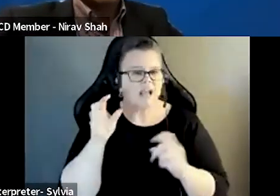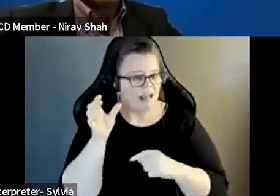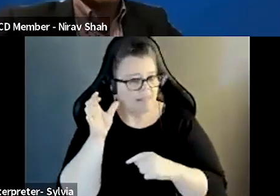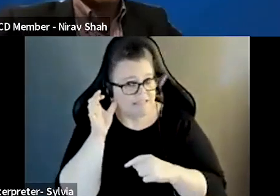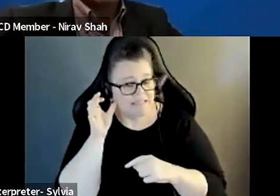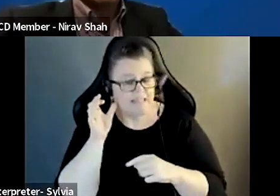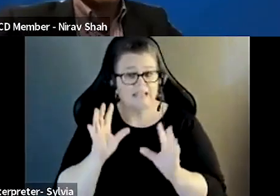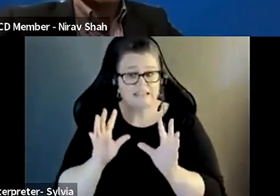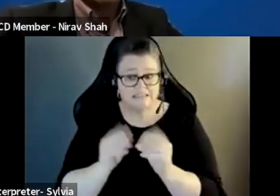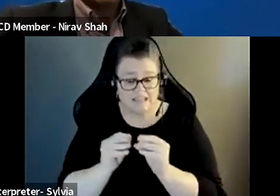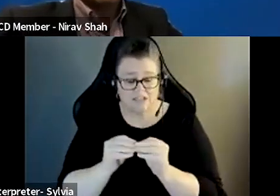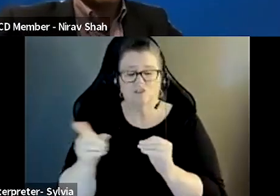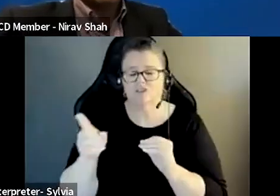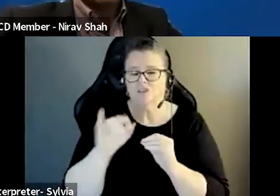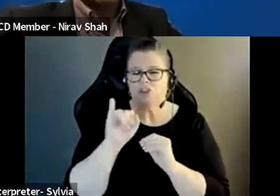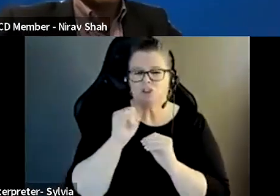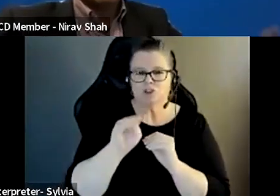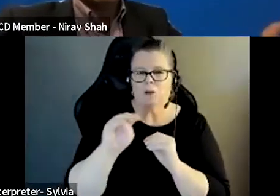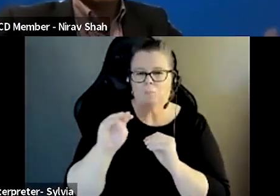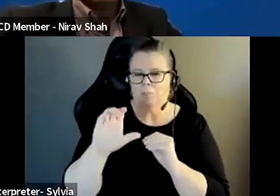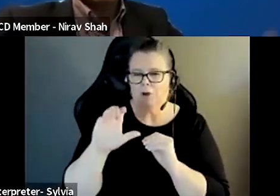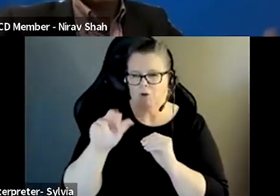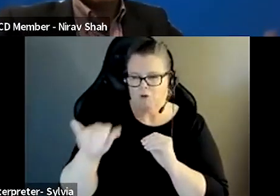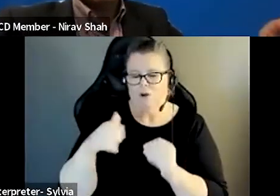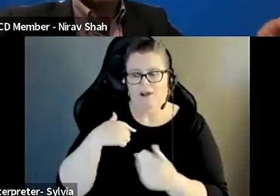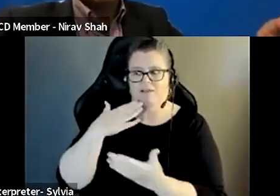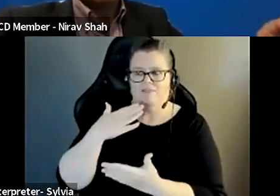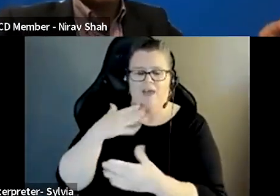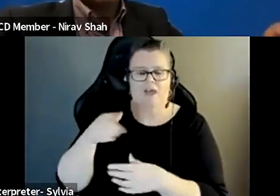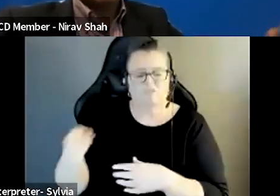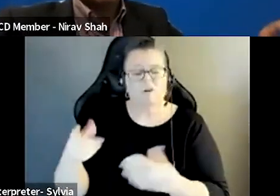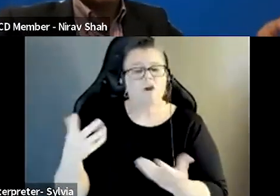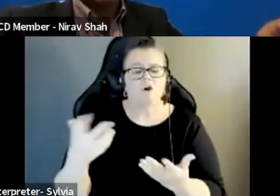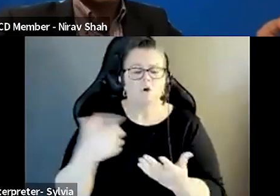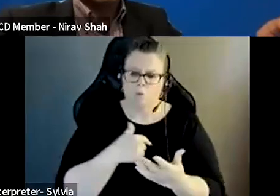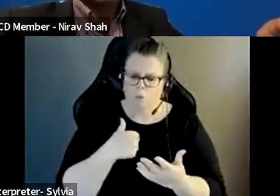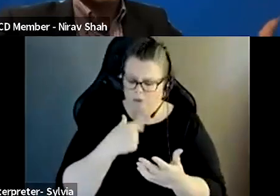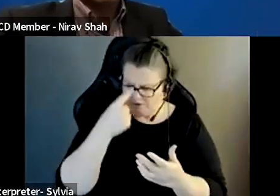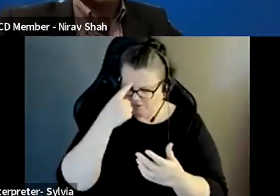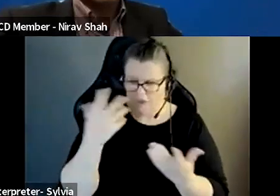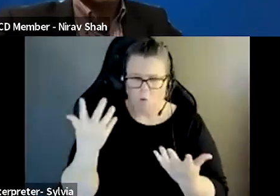and that is, what did we learn through this pandemic with regard to how we implement new guidance?